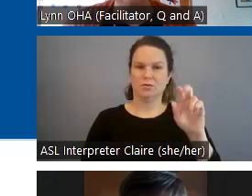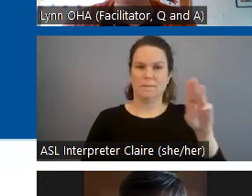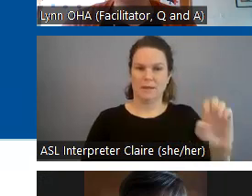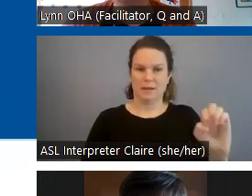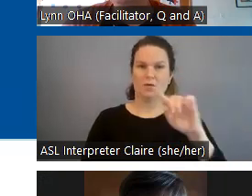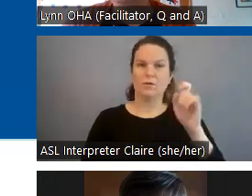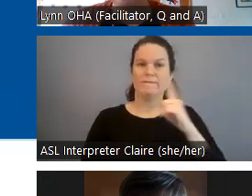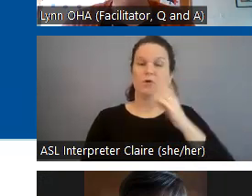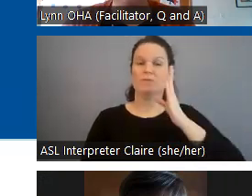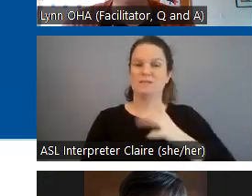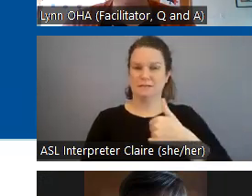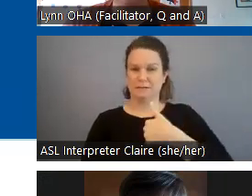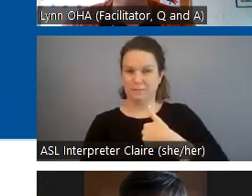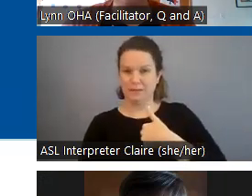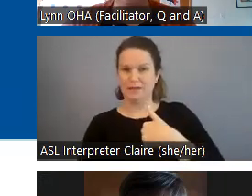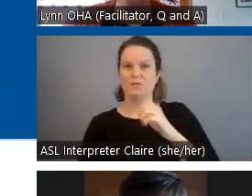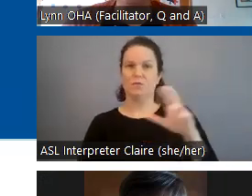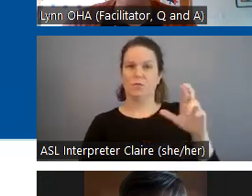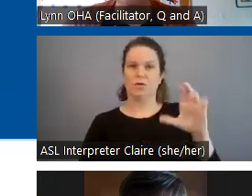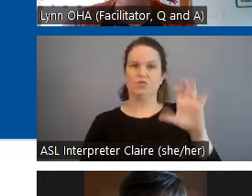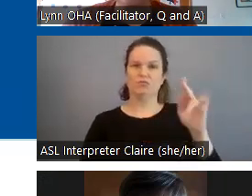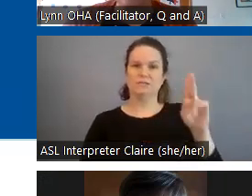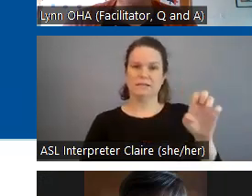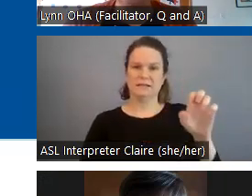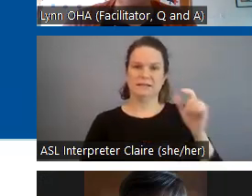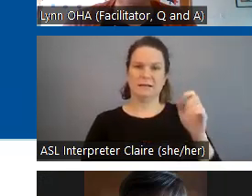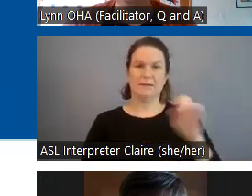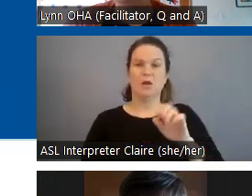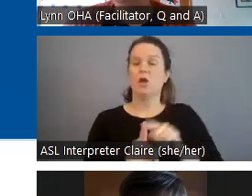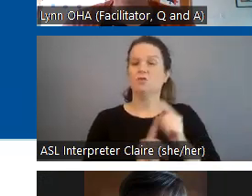Russell, or Christine Getman. You can also